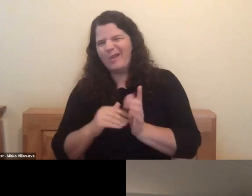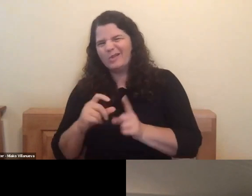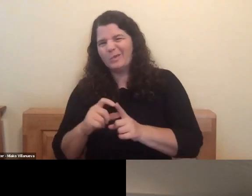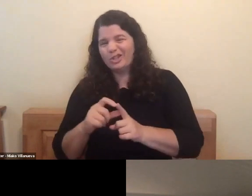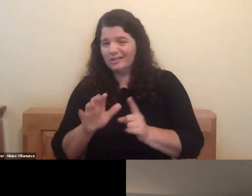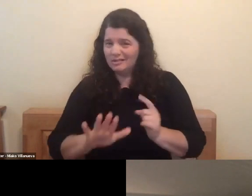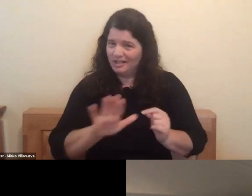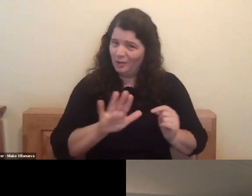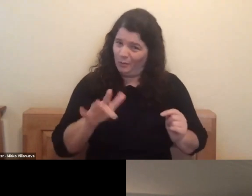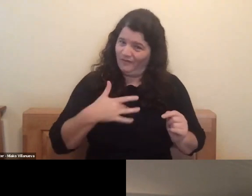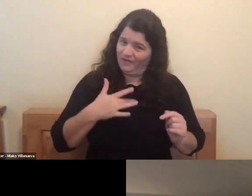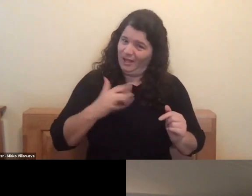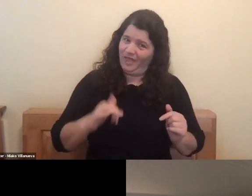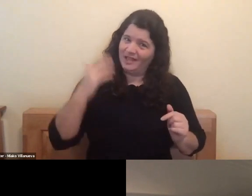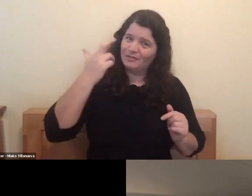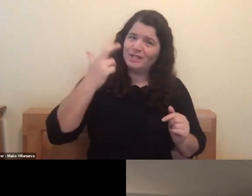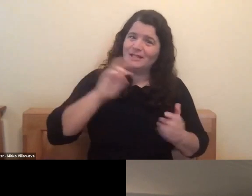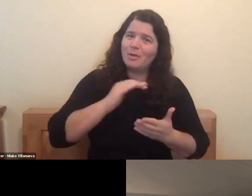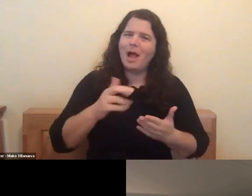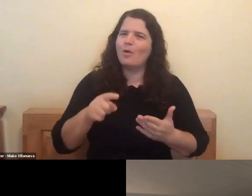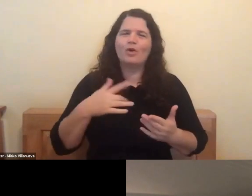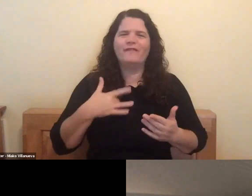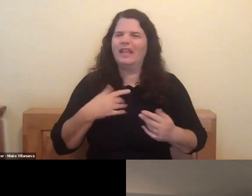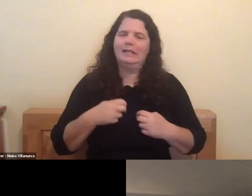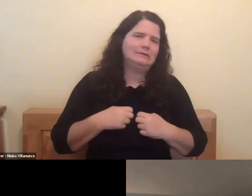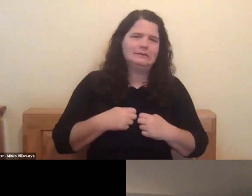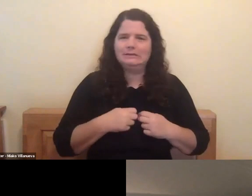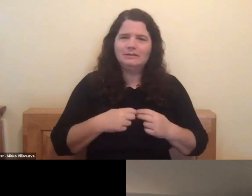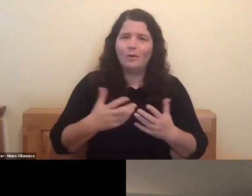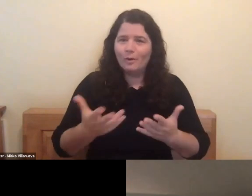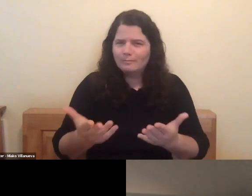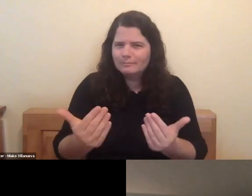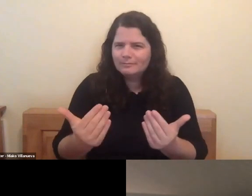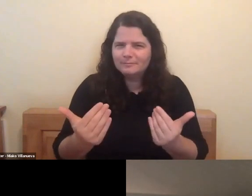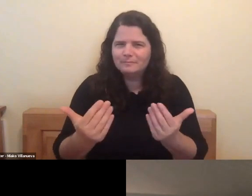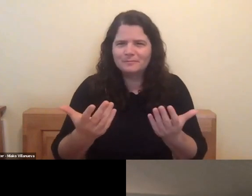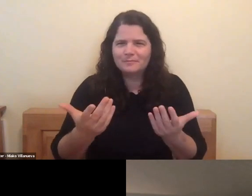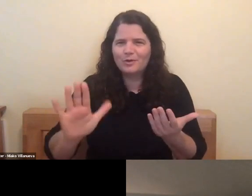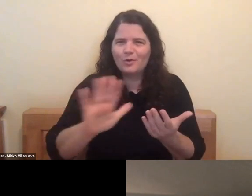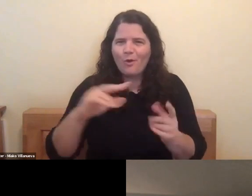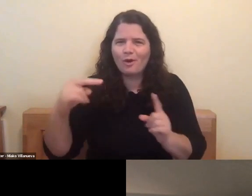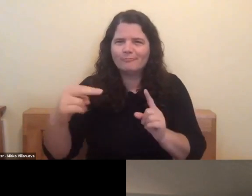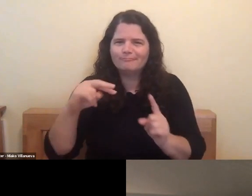amount in your experience or did you always take a bigger corpora or smaller i mean you don't have to